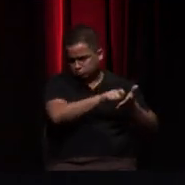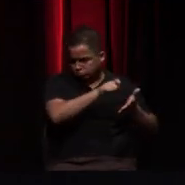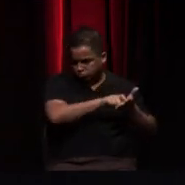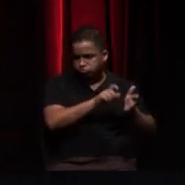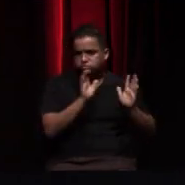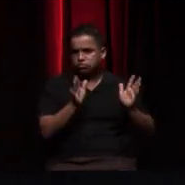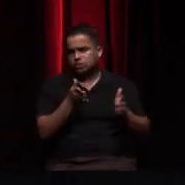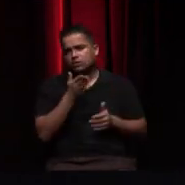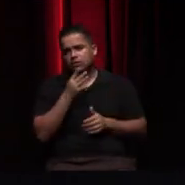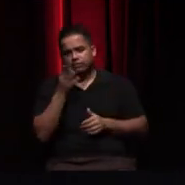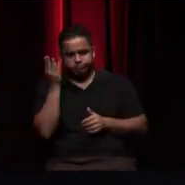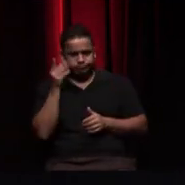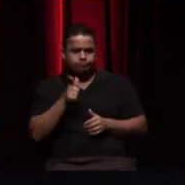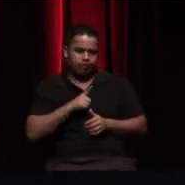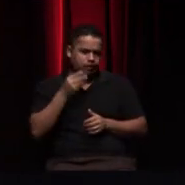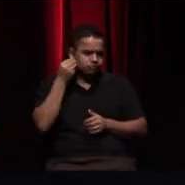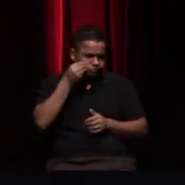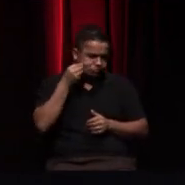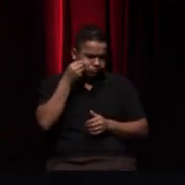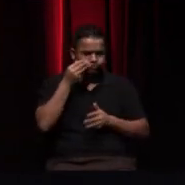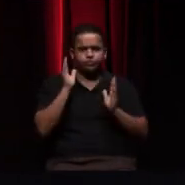have had such experience, knows that...